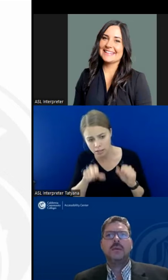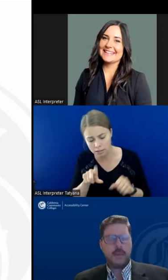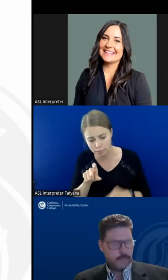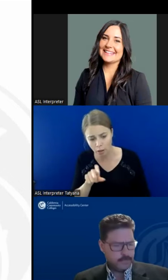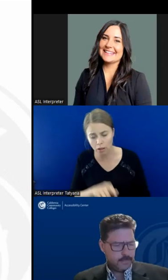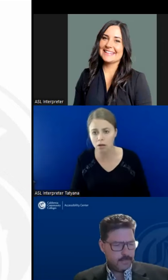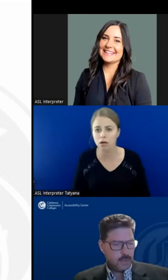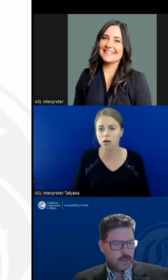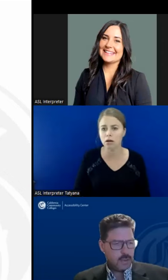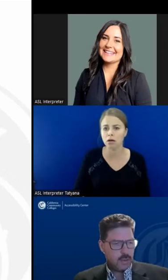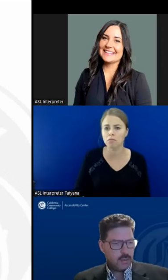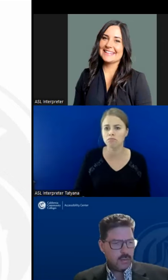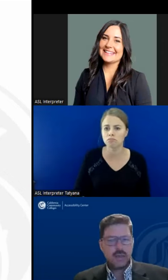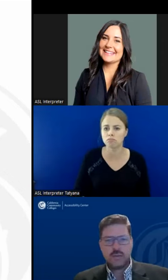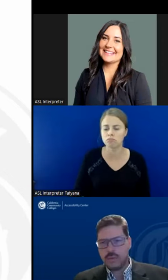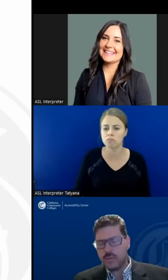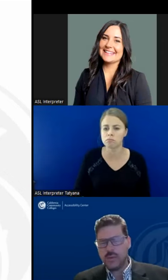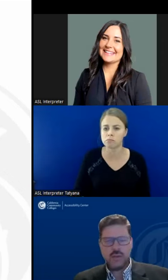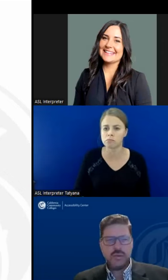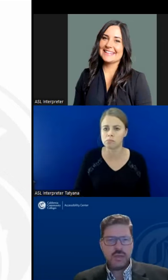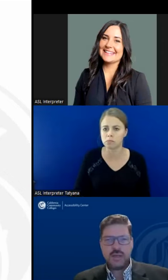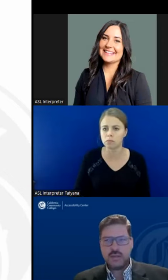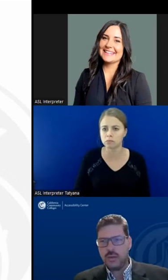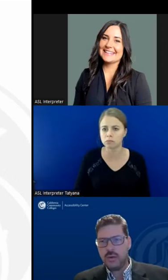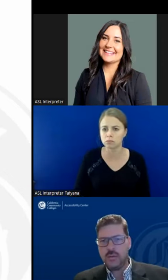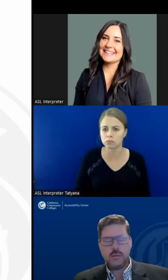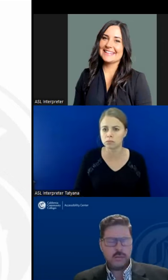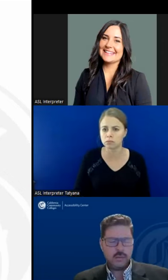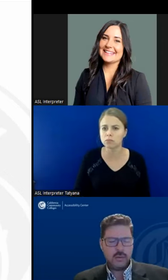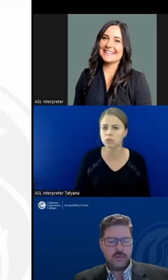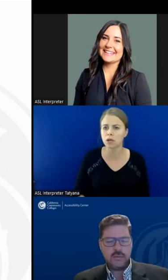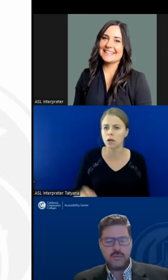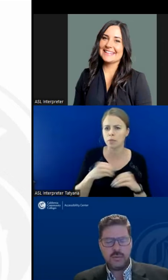Right. So that was more than two decades ago